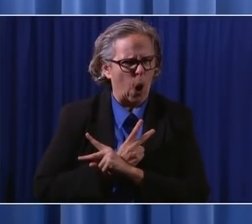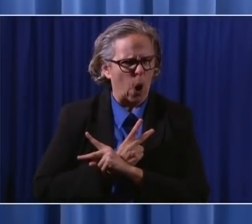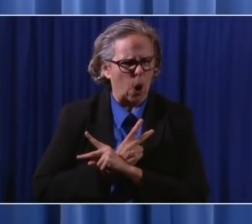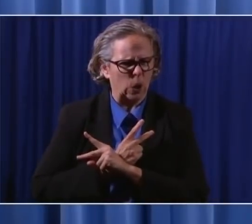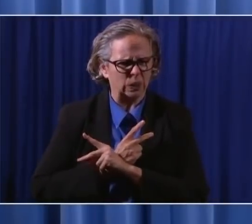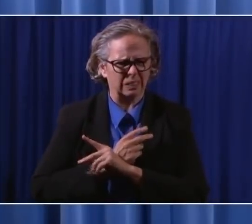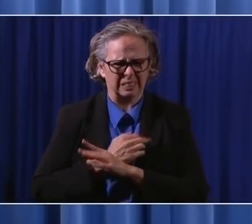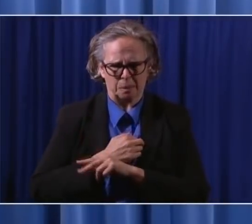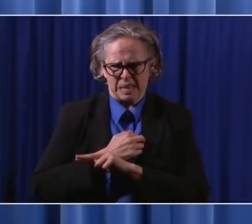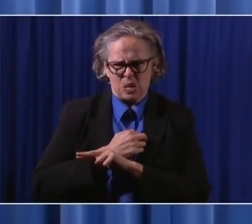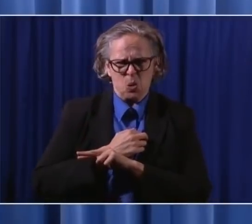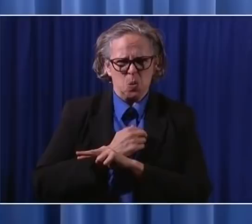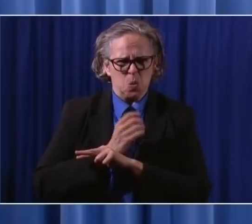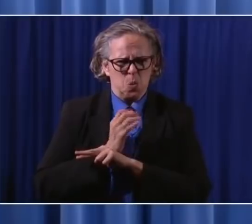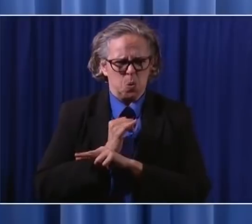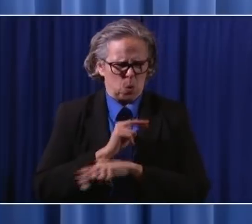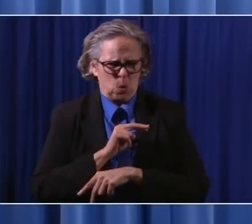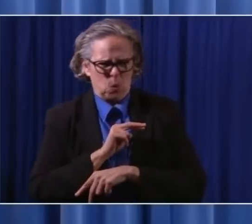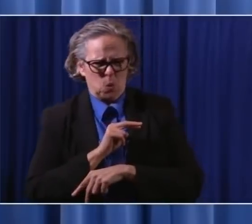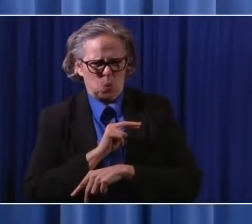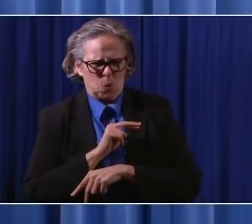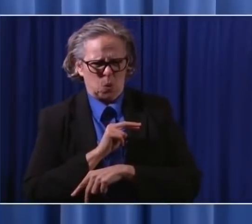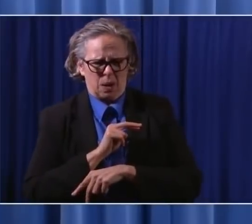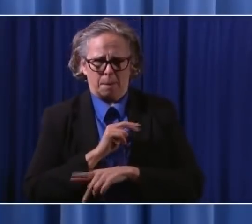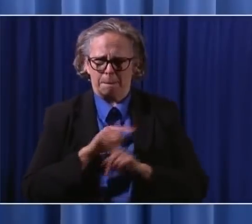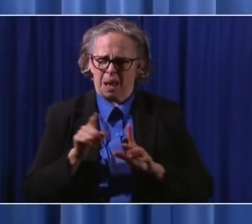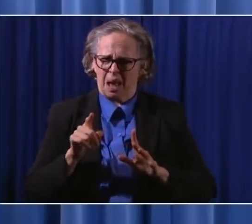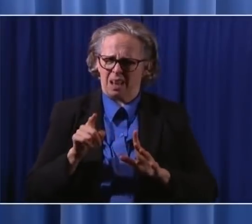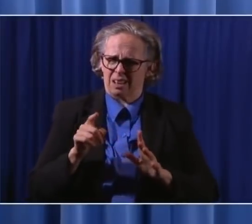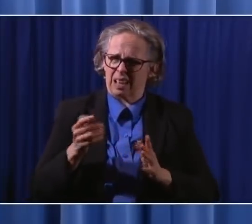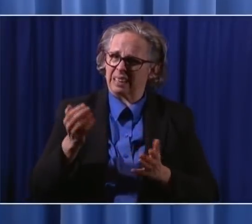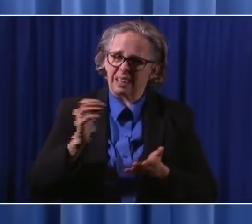GO TO SOME OF THESE HOTSPOTS. WE HAVE A SERIOUS SITUATION IN OHIO. THERE ARE OTHER STATES THAT ARE